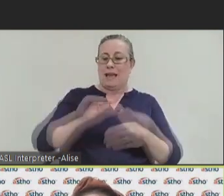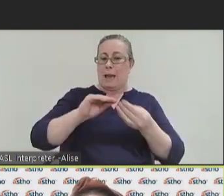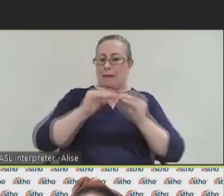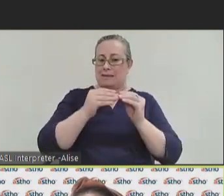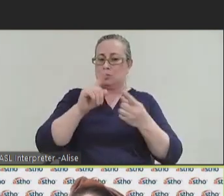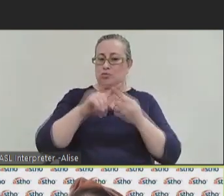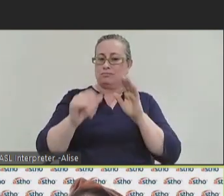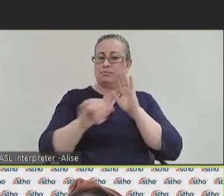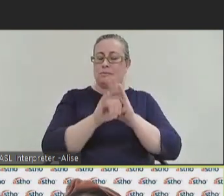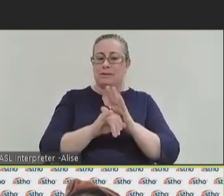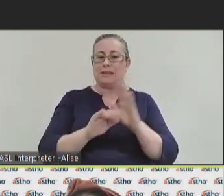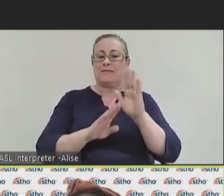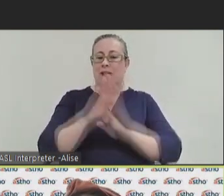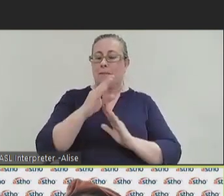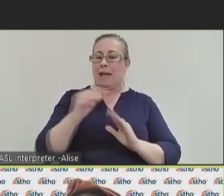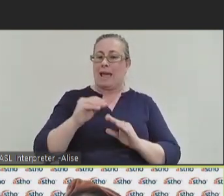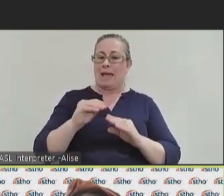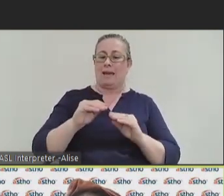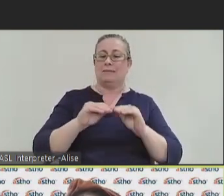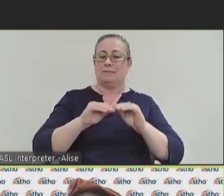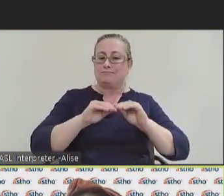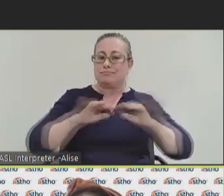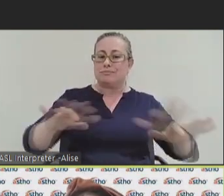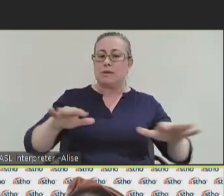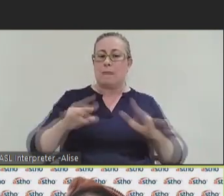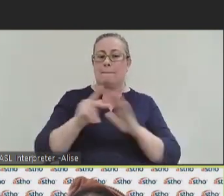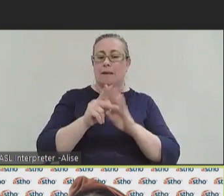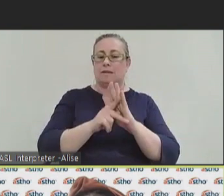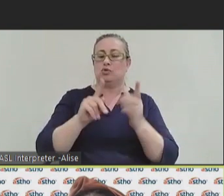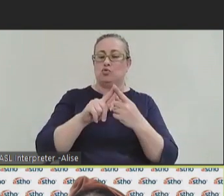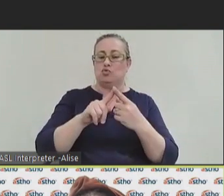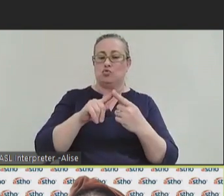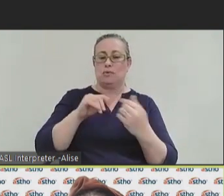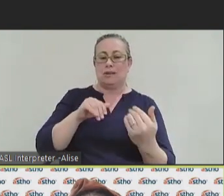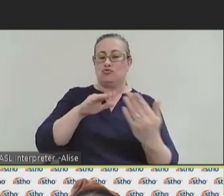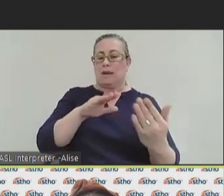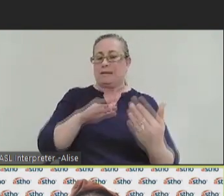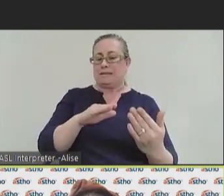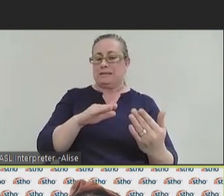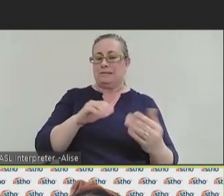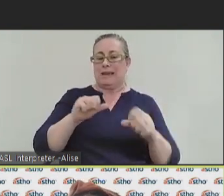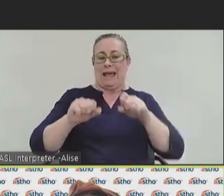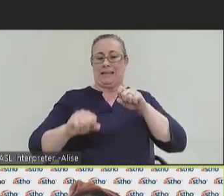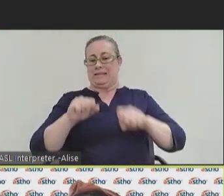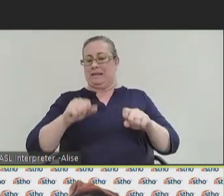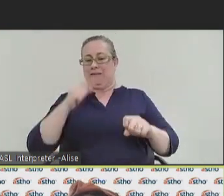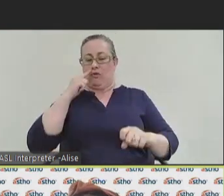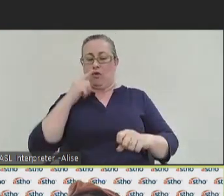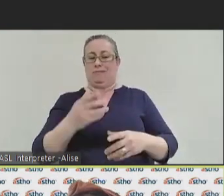develop, and implement policies to address vaccine hesitancy. The first vaccine policy